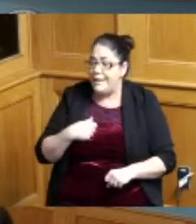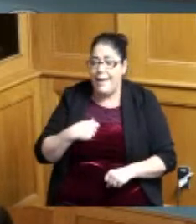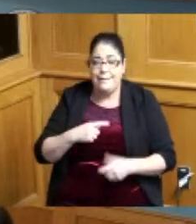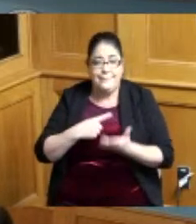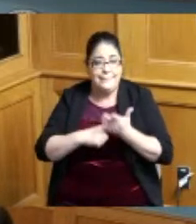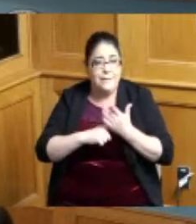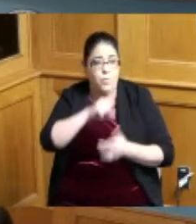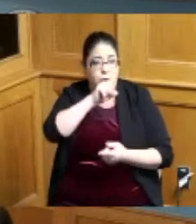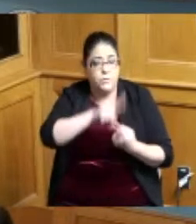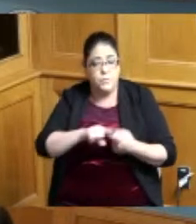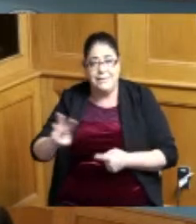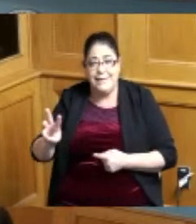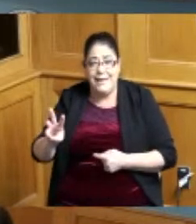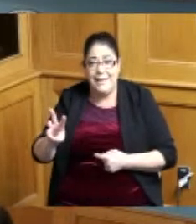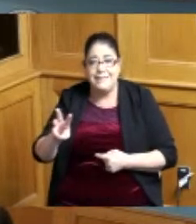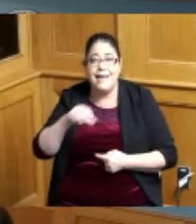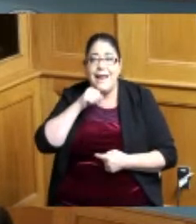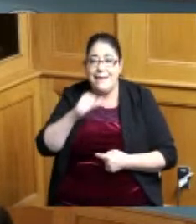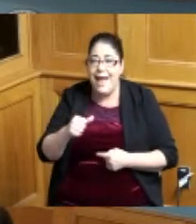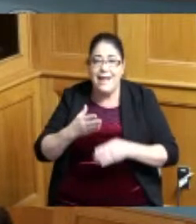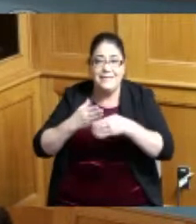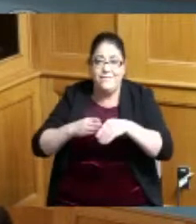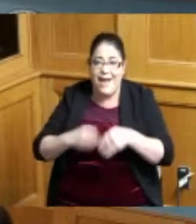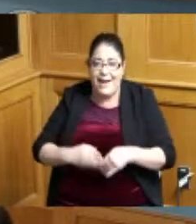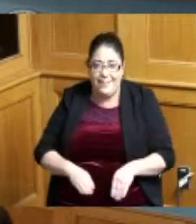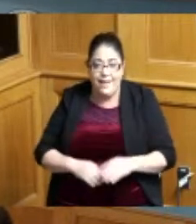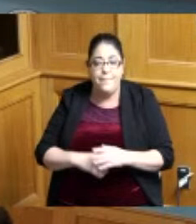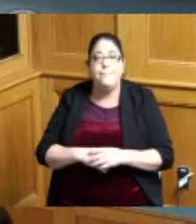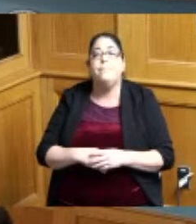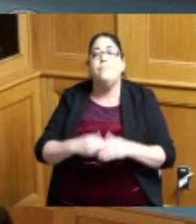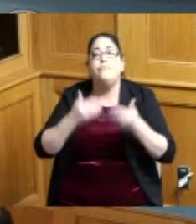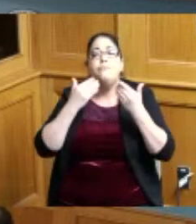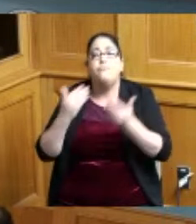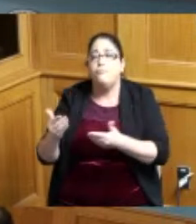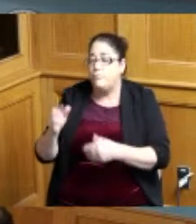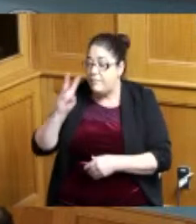instead of dividing them that would be great Vice President Reece did you have any comments